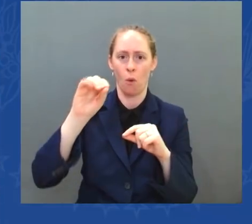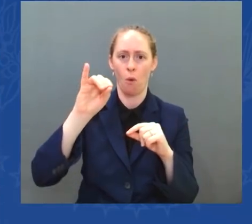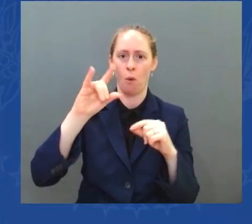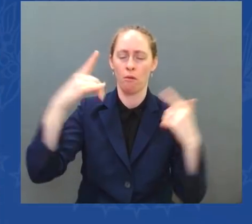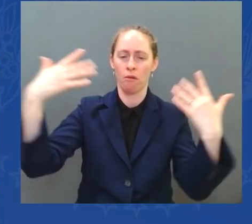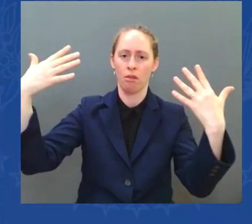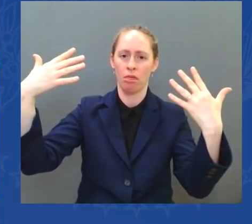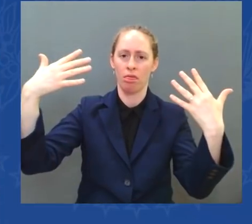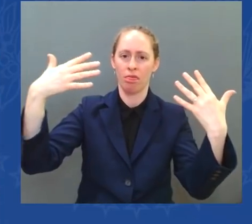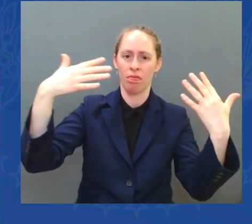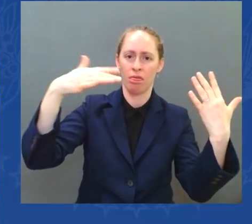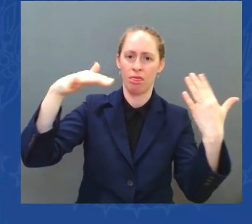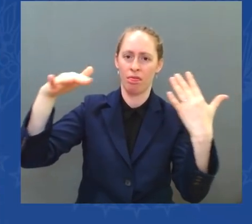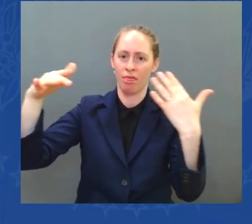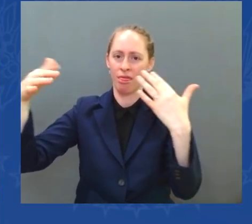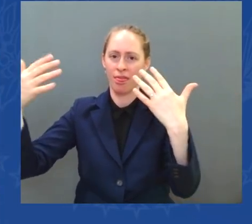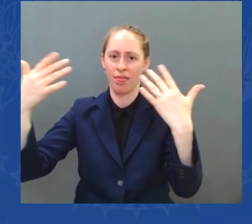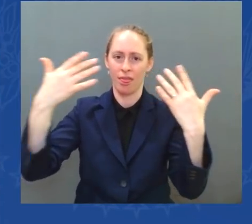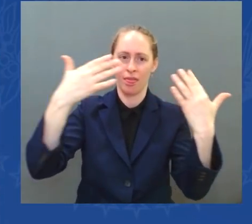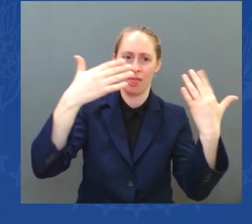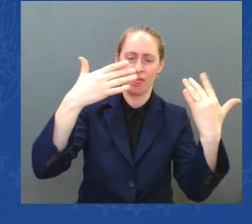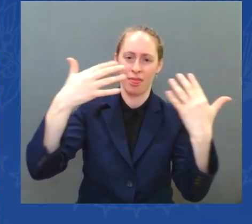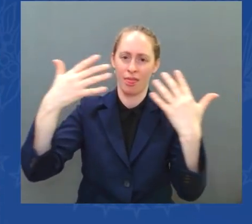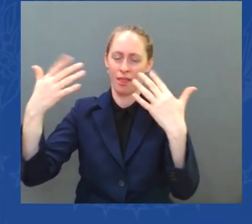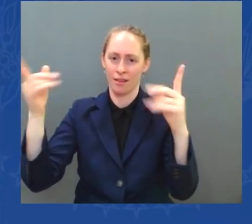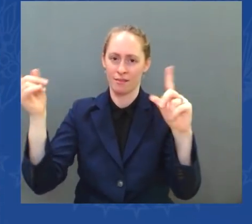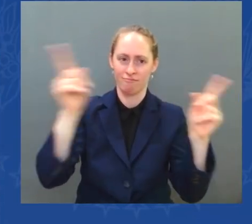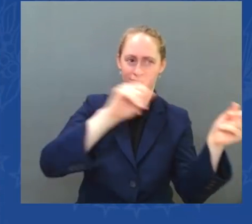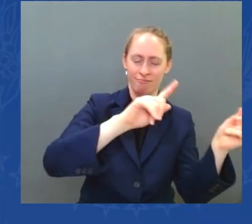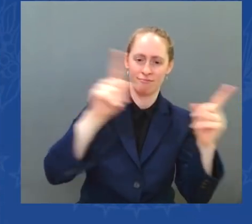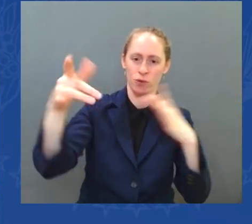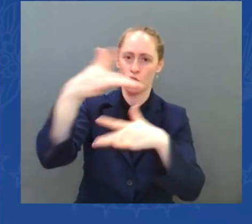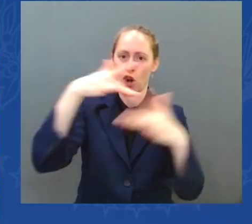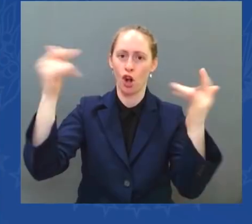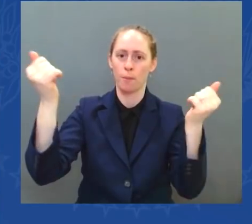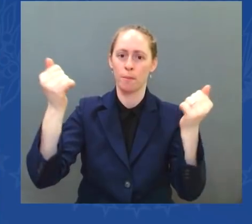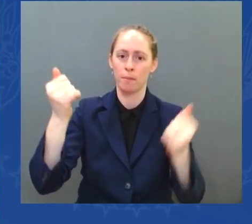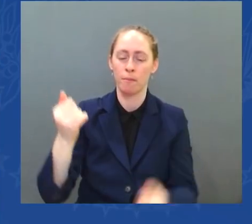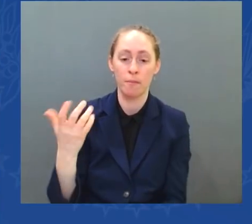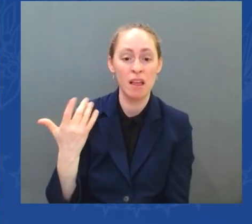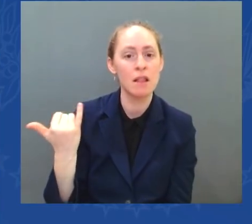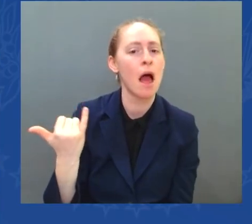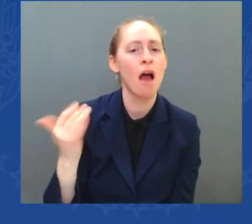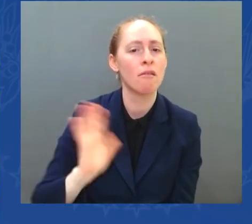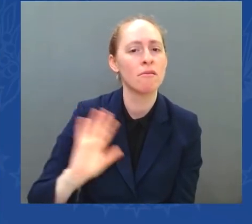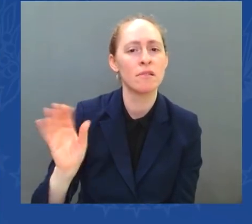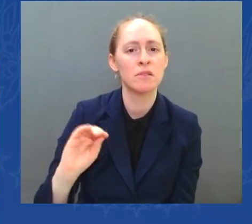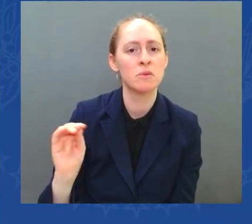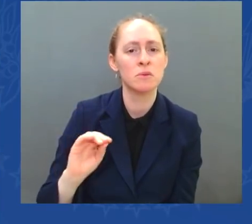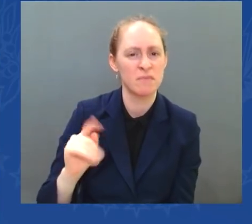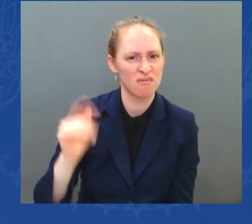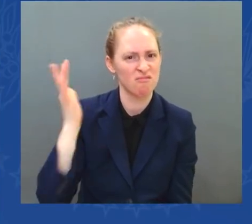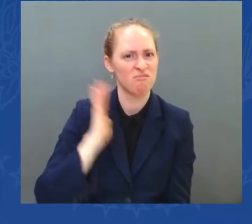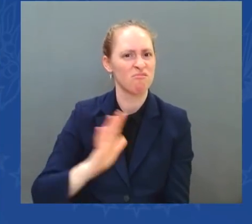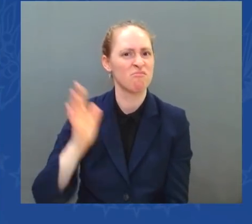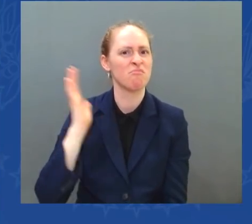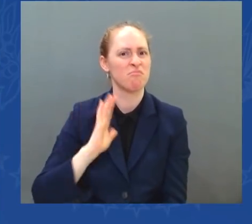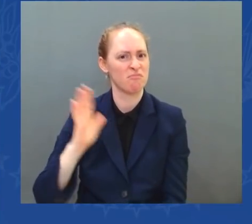Making sure the minority owned businesses can access capital, they need to grow. So no community is locked out of opportunity.